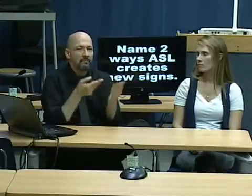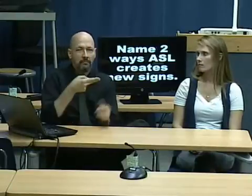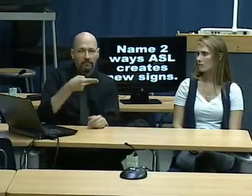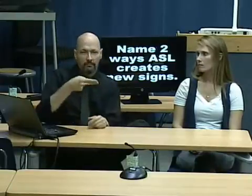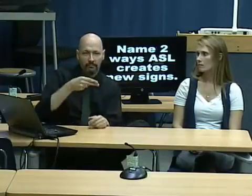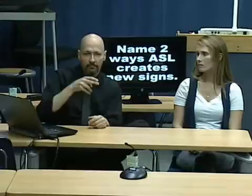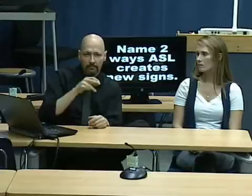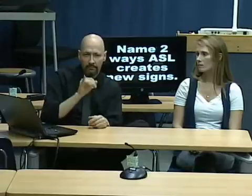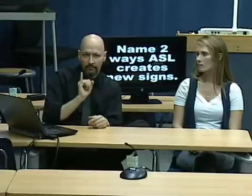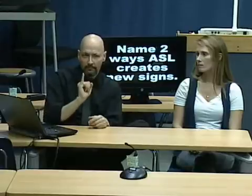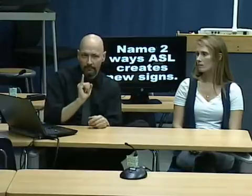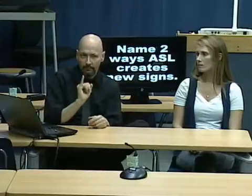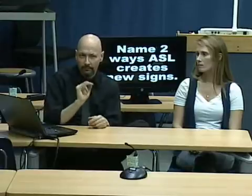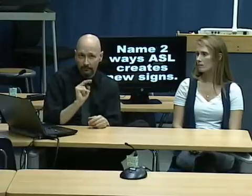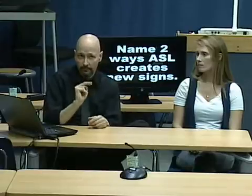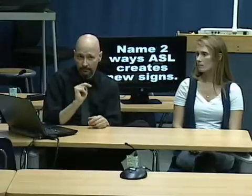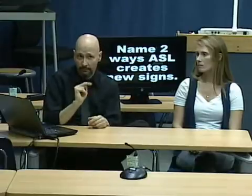I'll offer you a H-I-N-T.